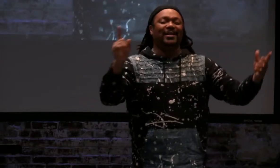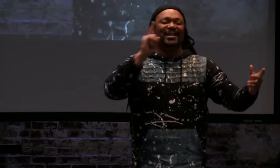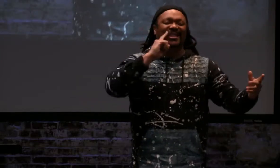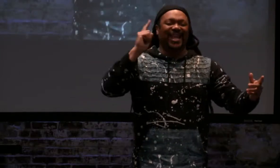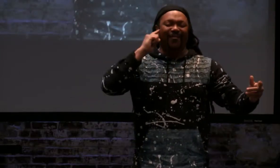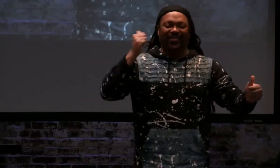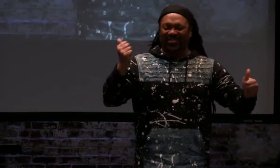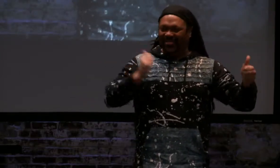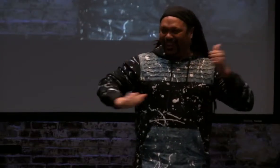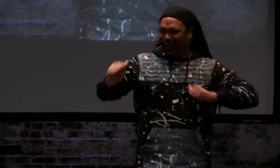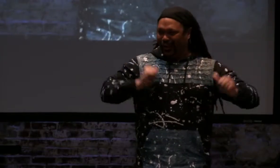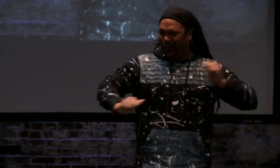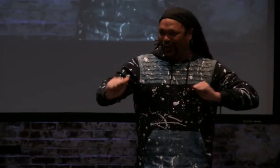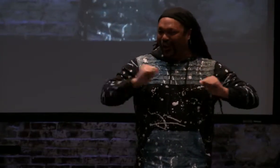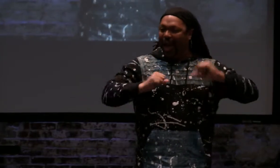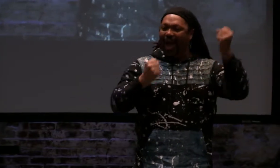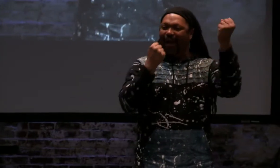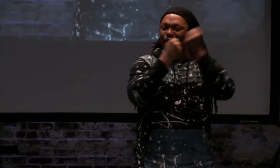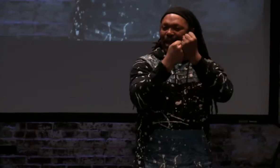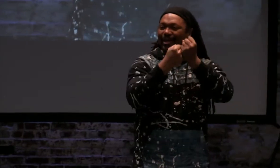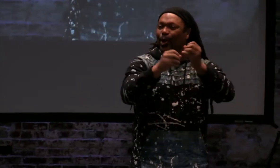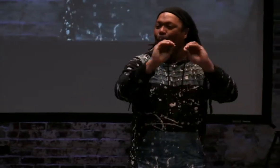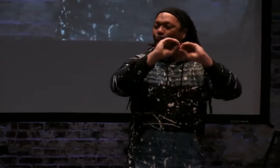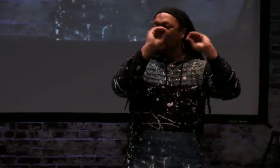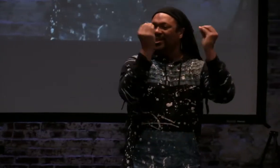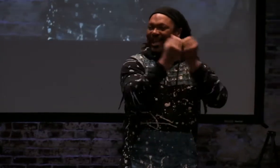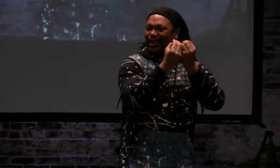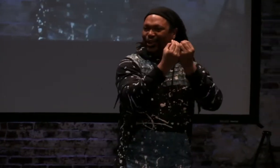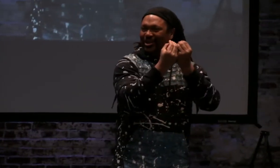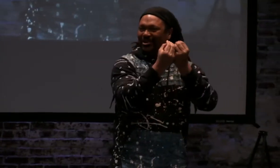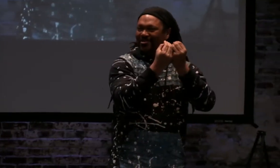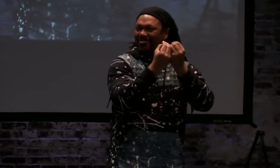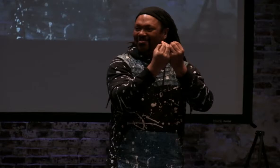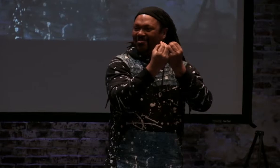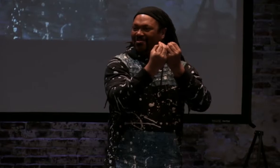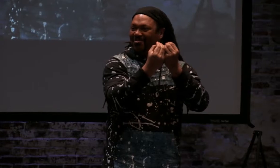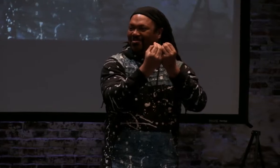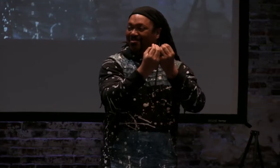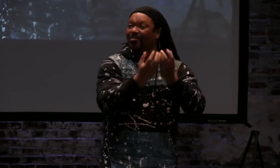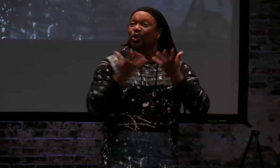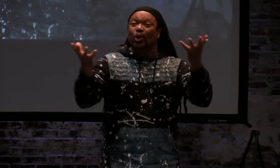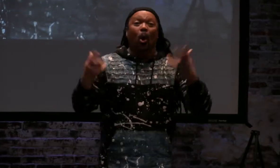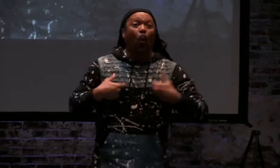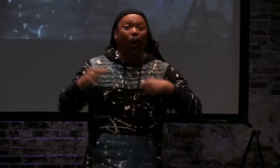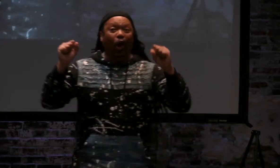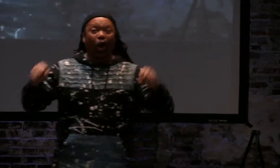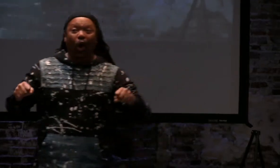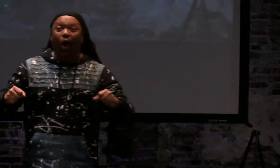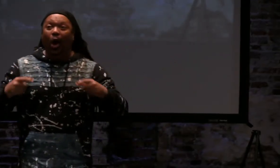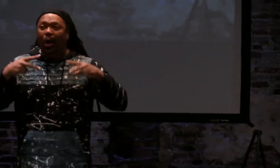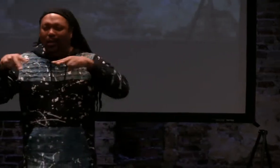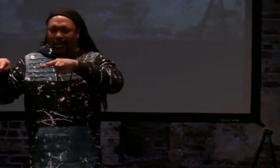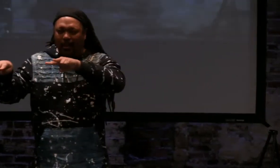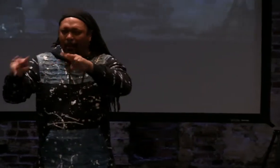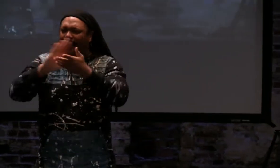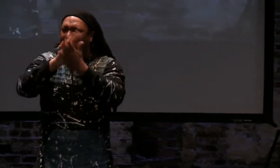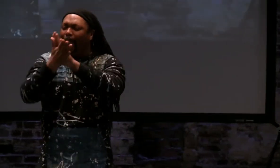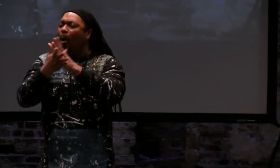We want to lead ourselves to creating a larger deaf advocacy organization in which